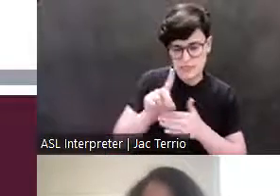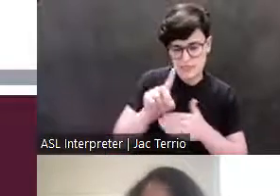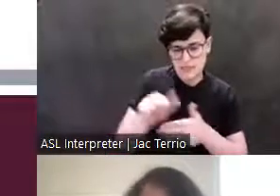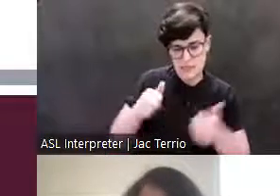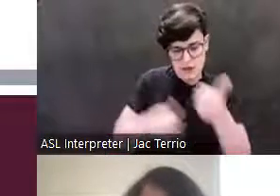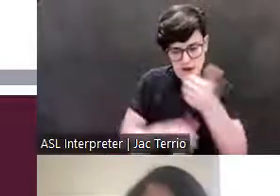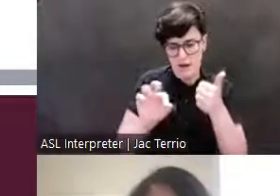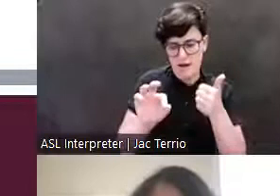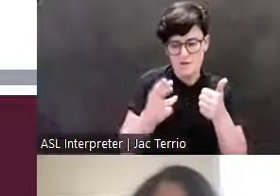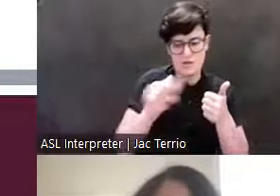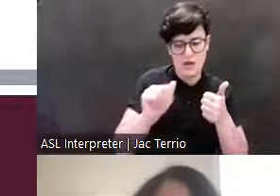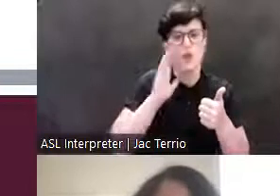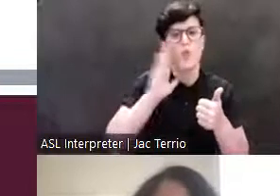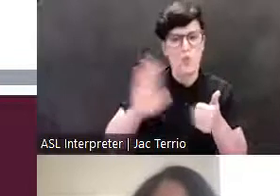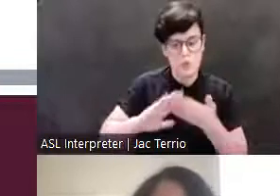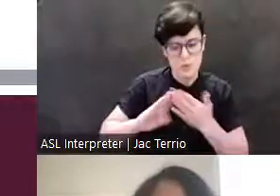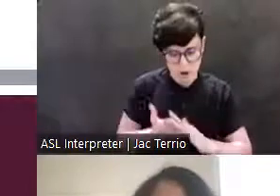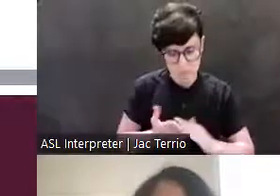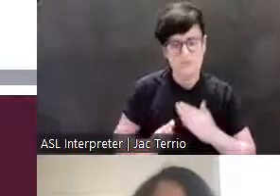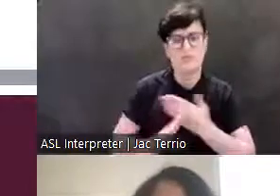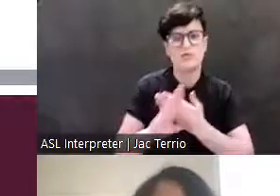under this law.